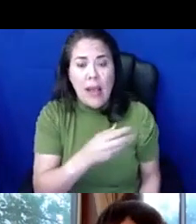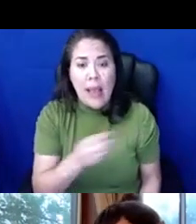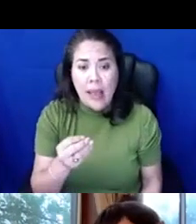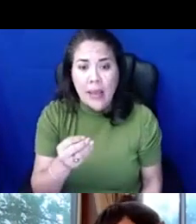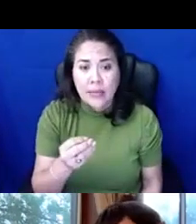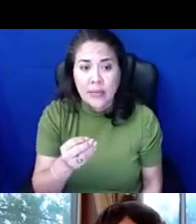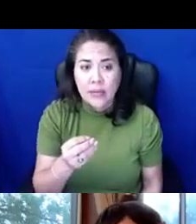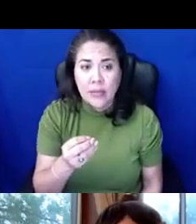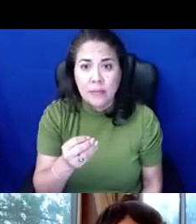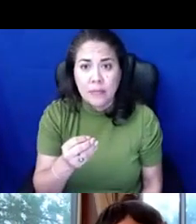Tonya Suther: effects for a rug.